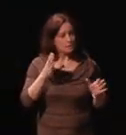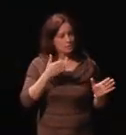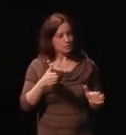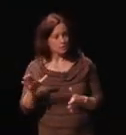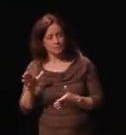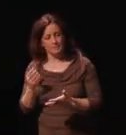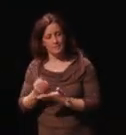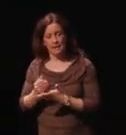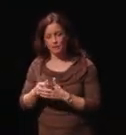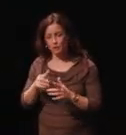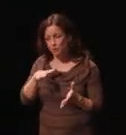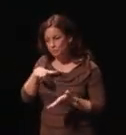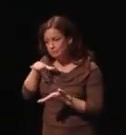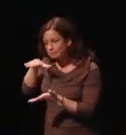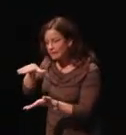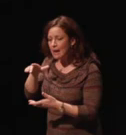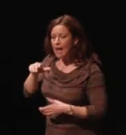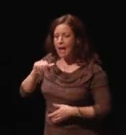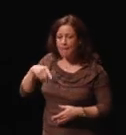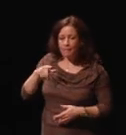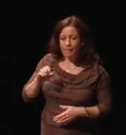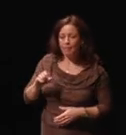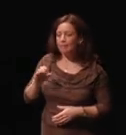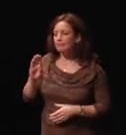and maybe Micros, and so on.